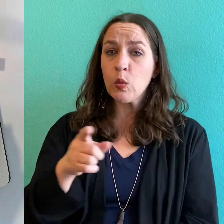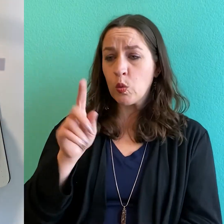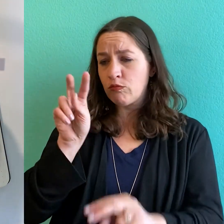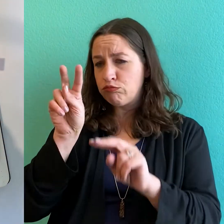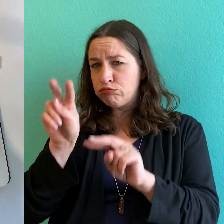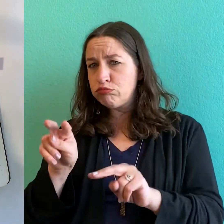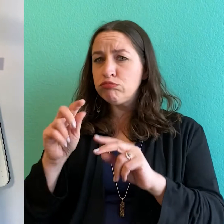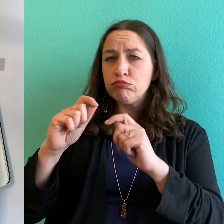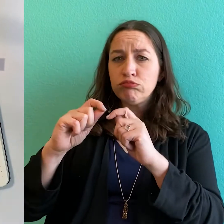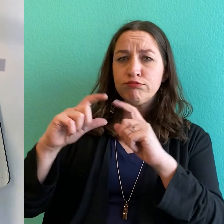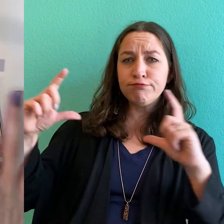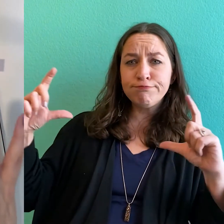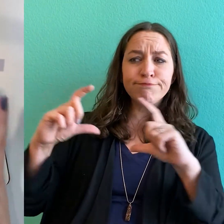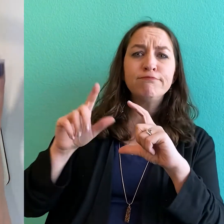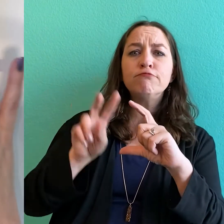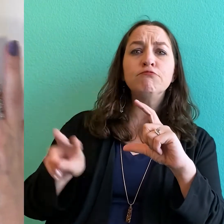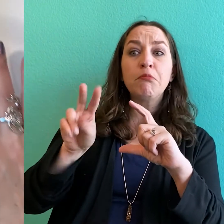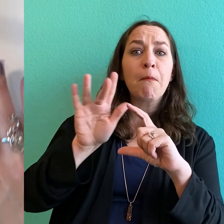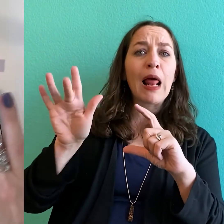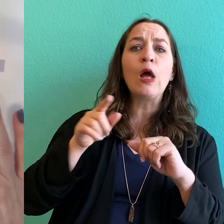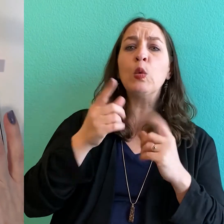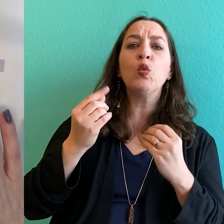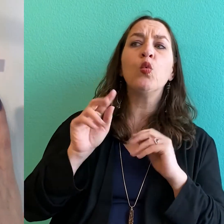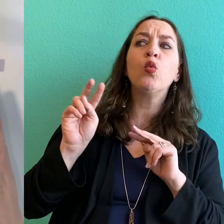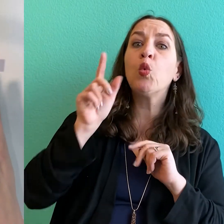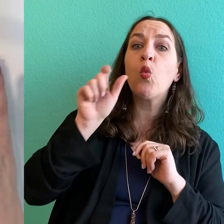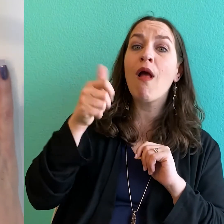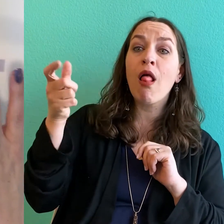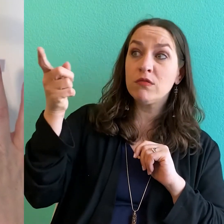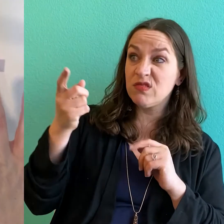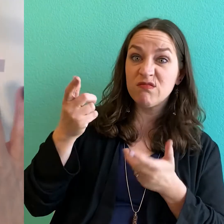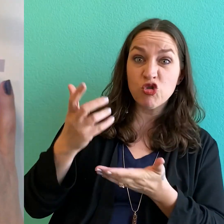It's OK for you to wait and see who comes into this inner circle,